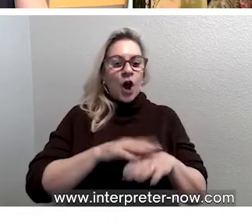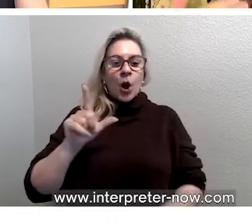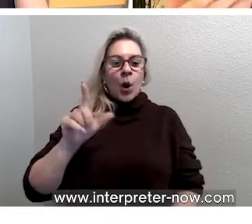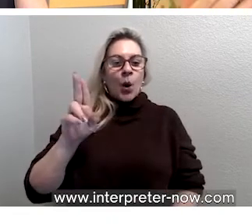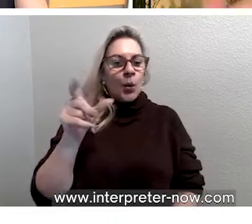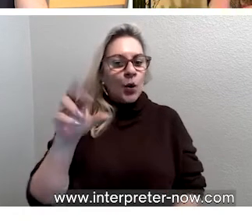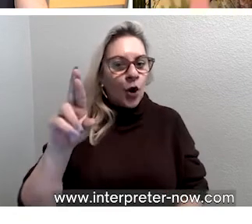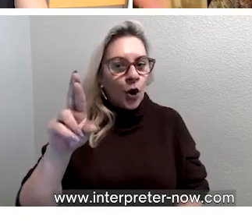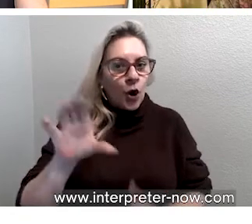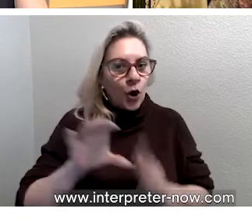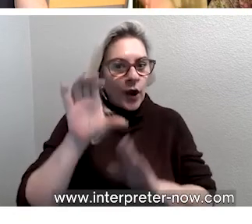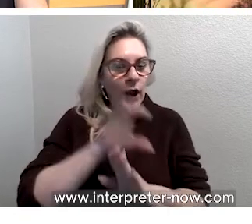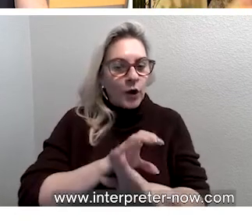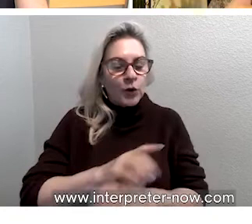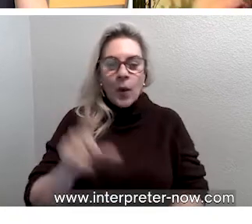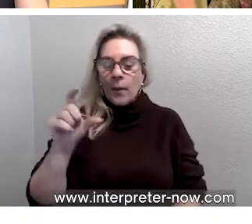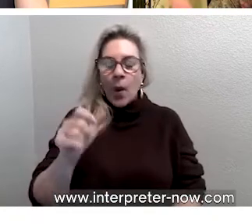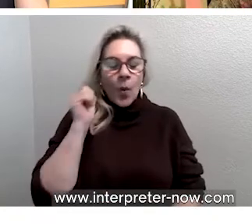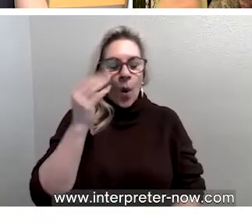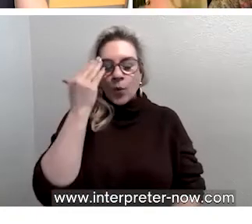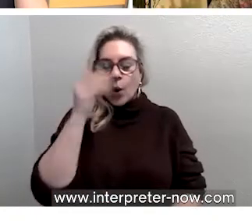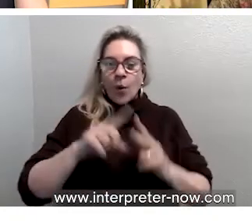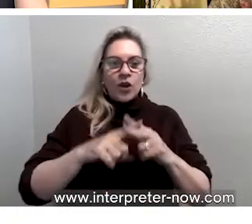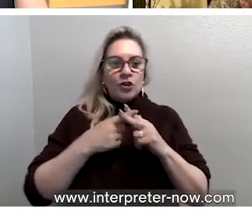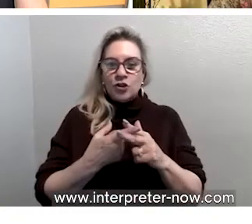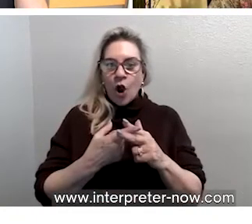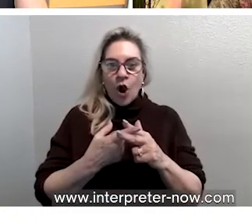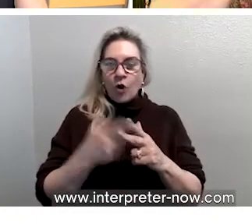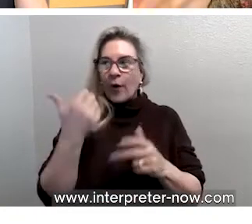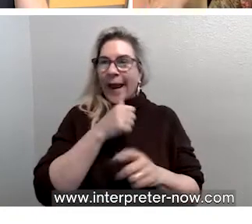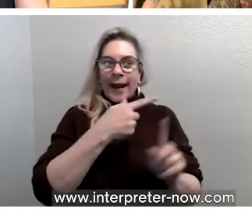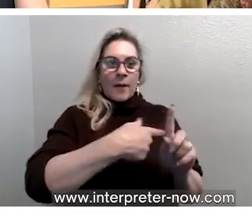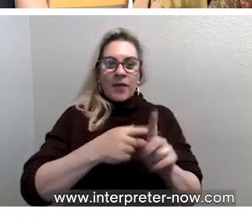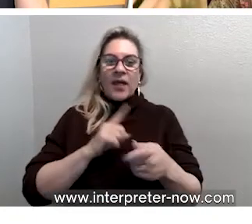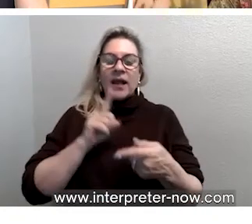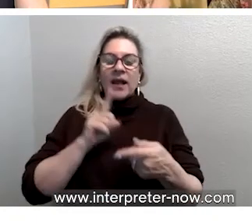And so, Muslims won't know the start of Ramadan, or any given month, until the New Moon is